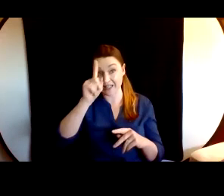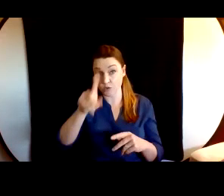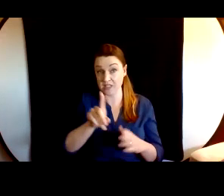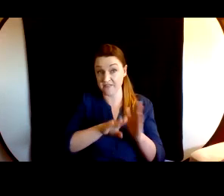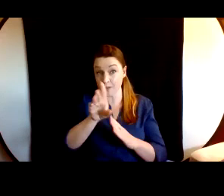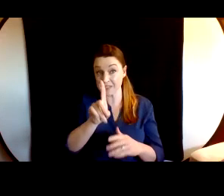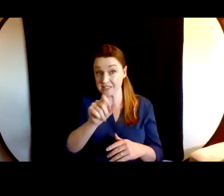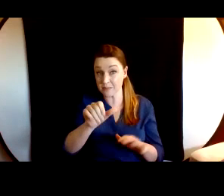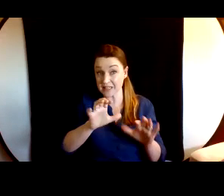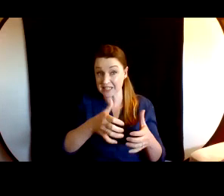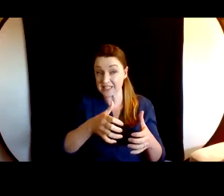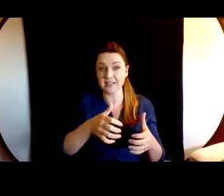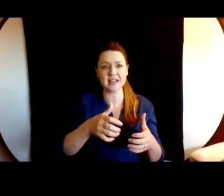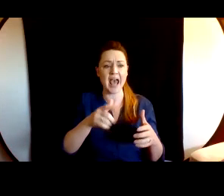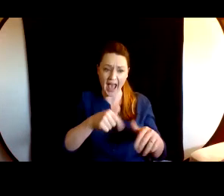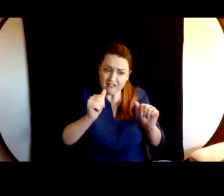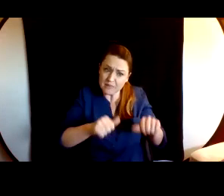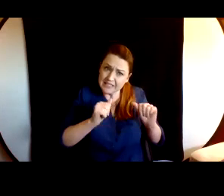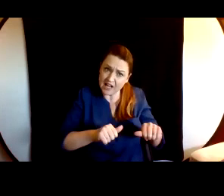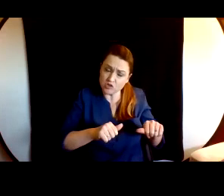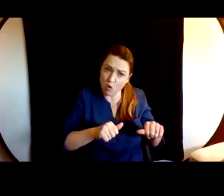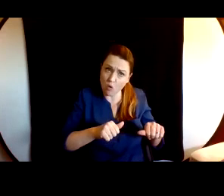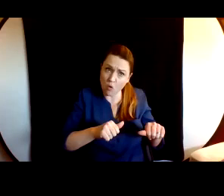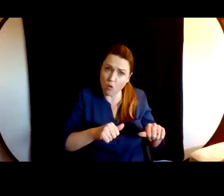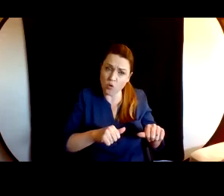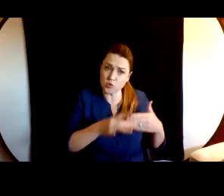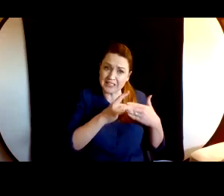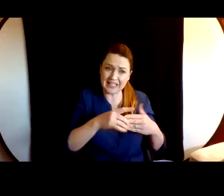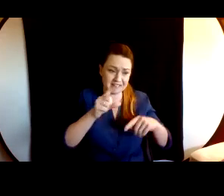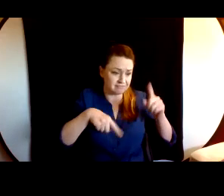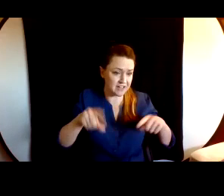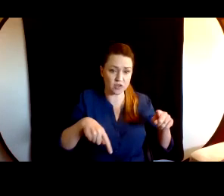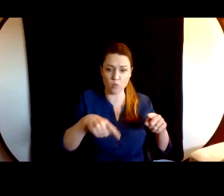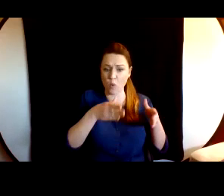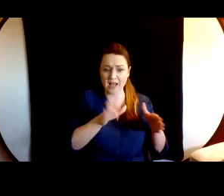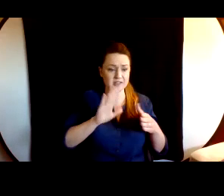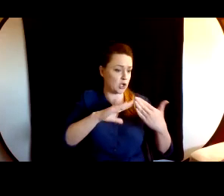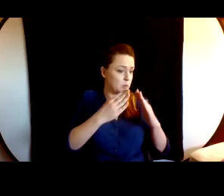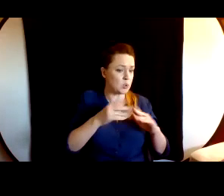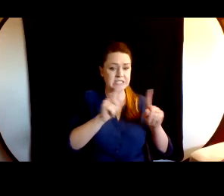have the potential to be leading in different aspects in their communities or in different positions in their community,